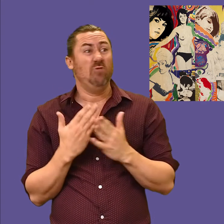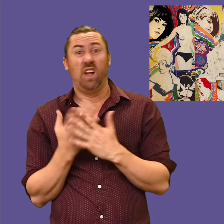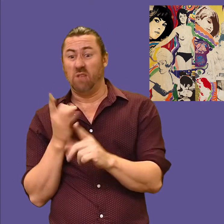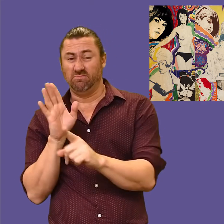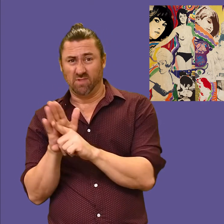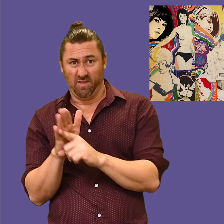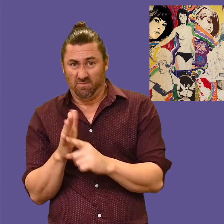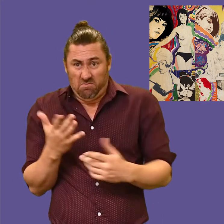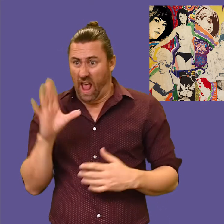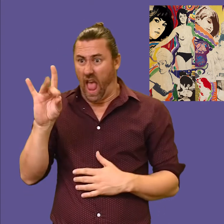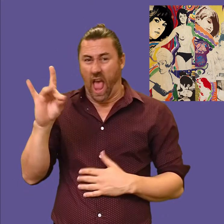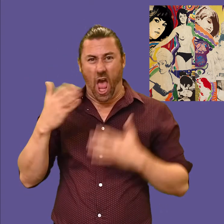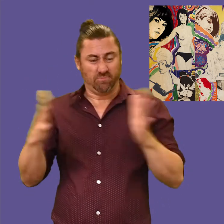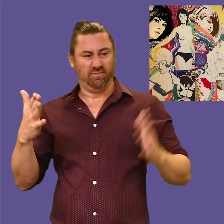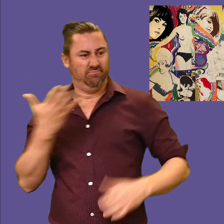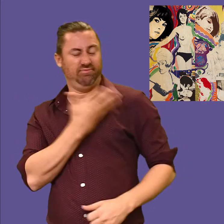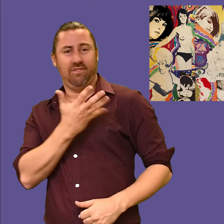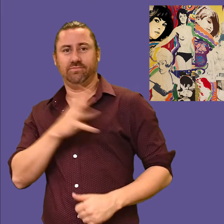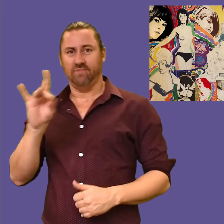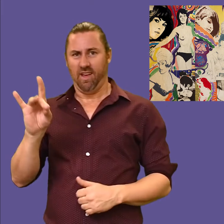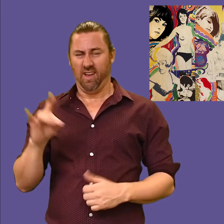It’s an interesting commission choice for an openly gay man